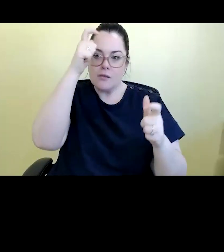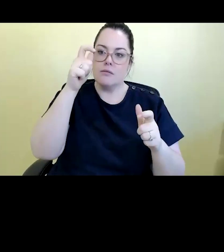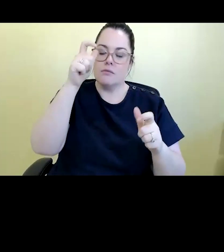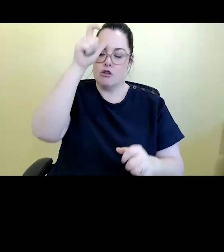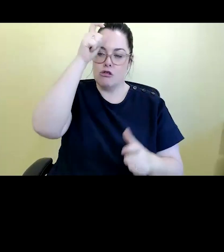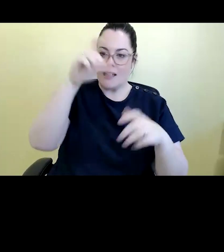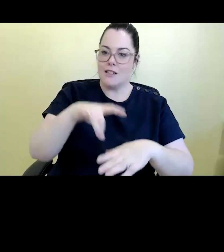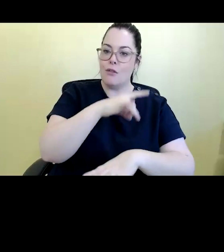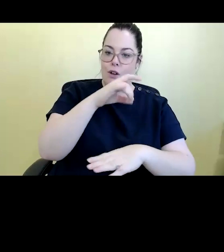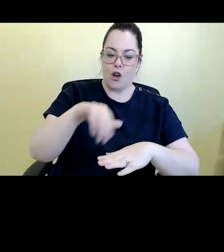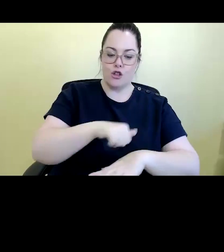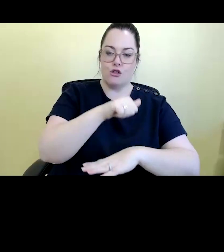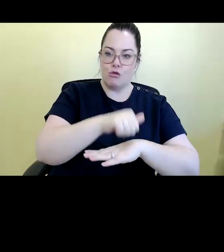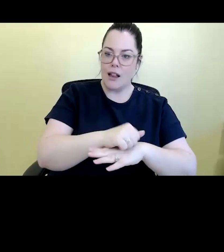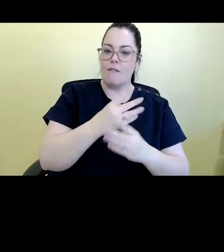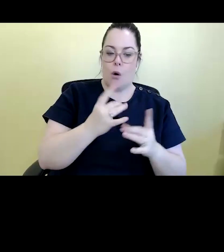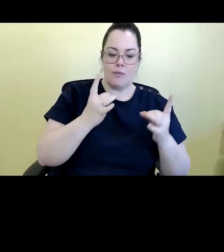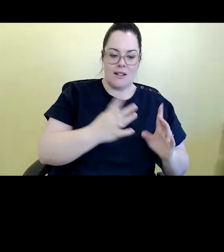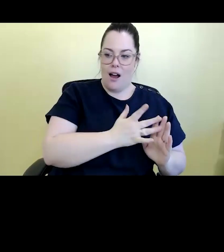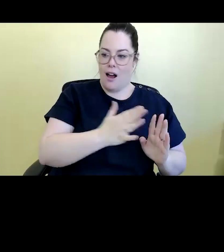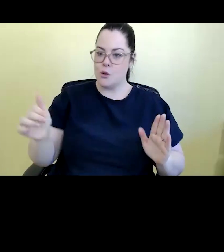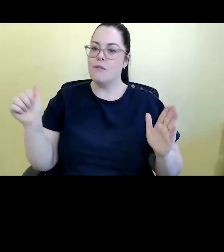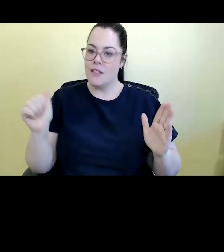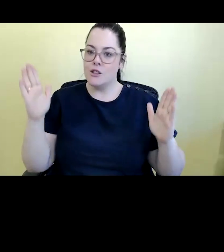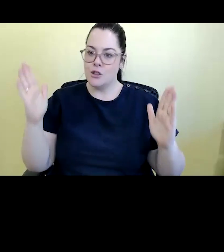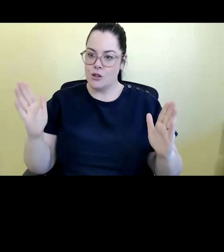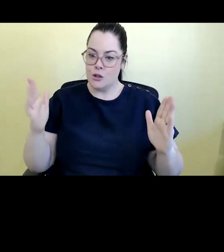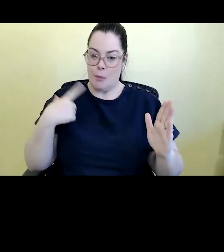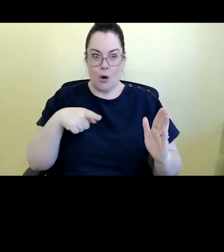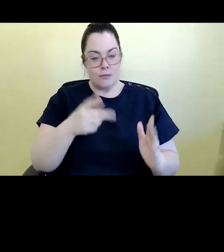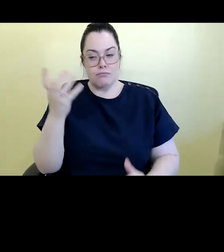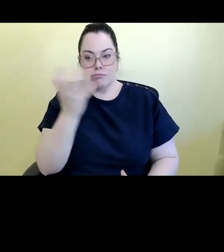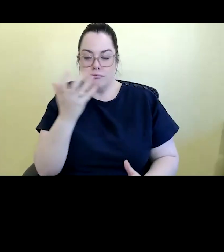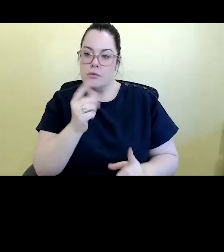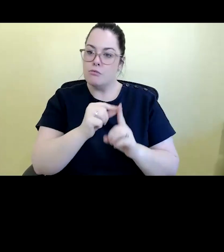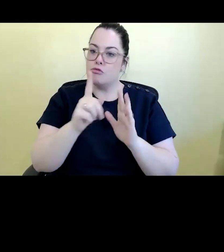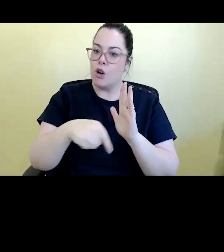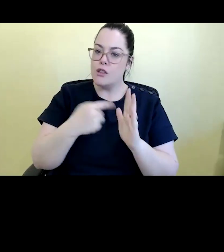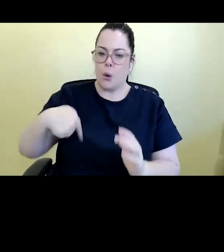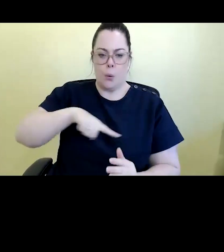Working on a project requires significant support and resources to the supportive team, and this is